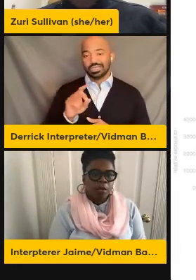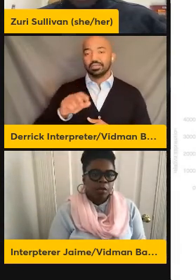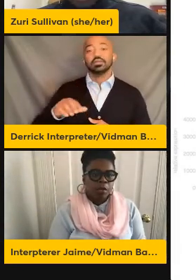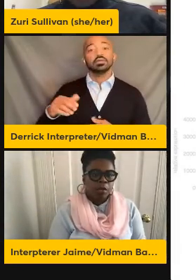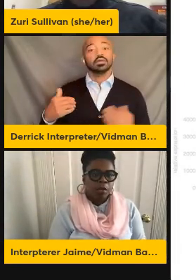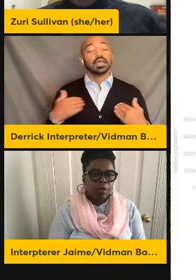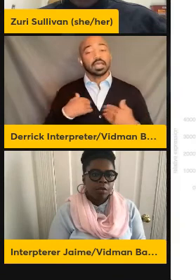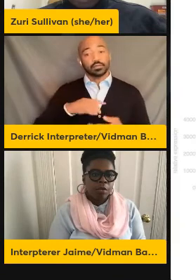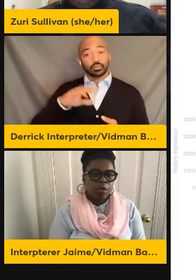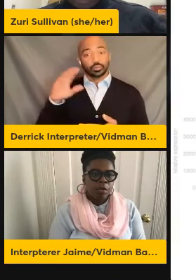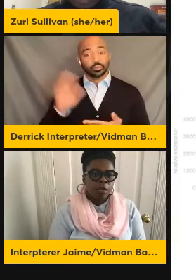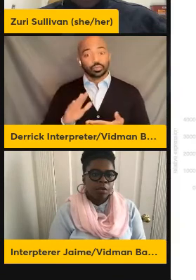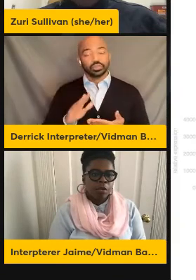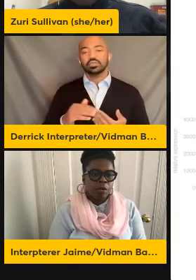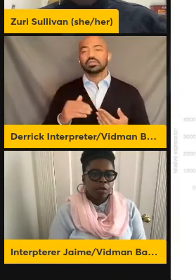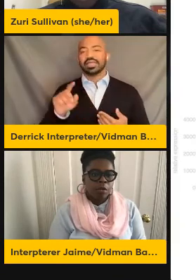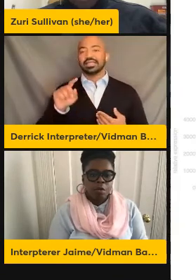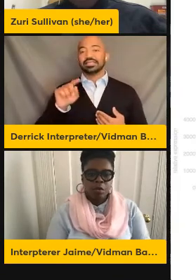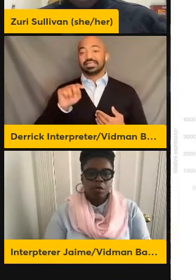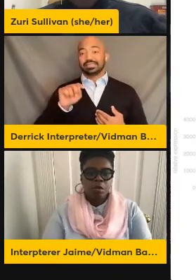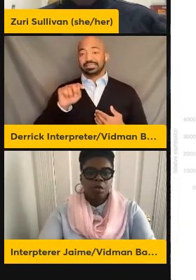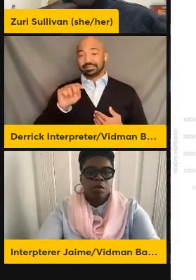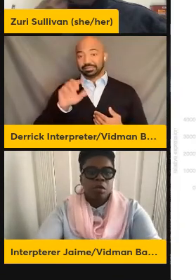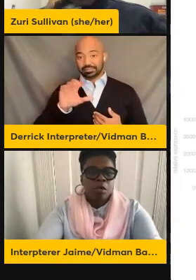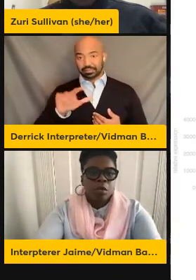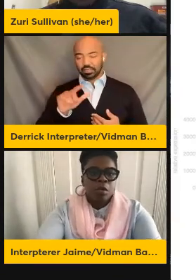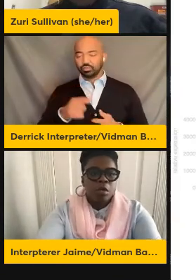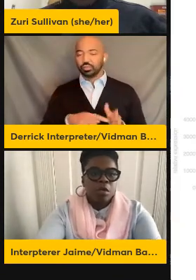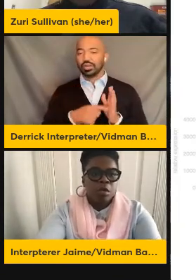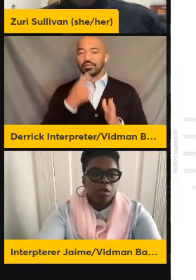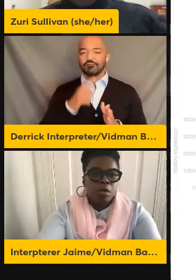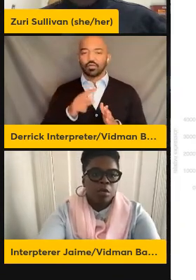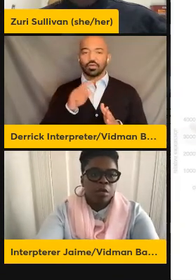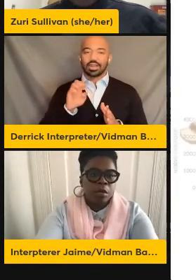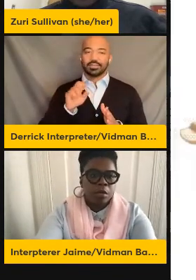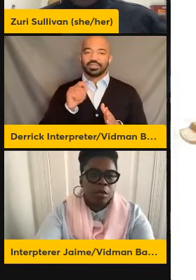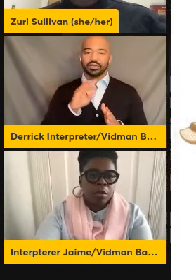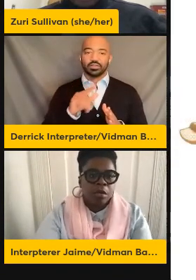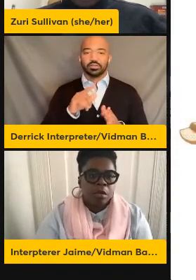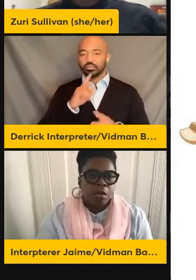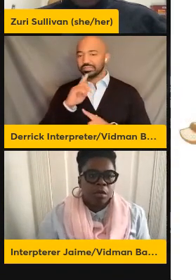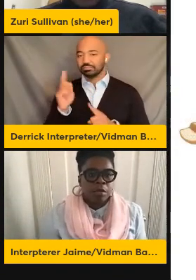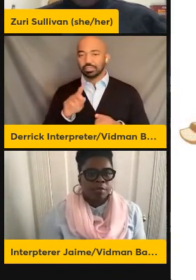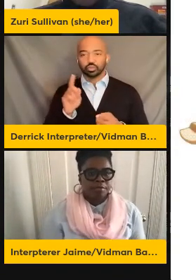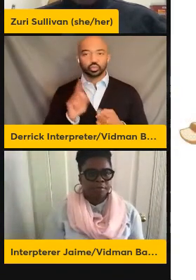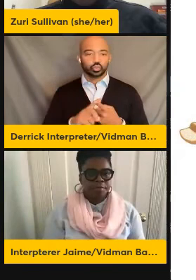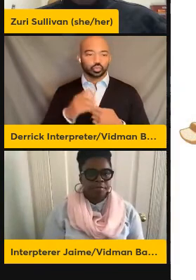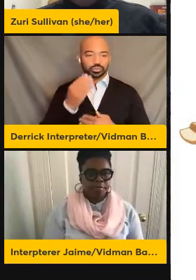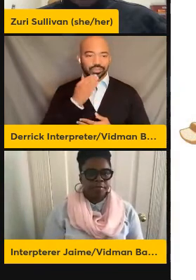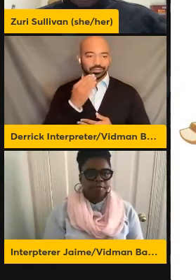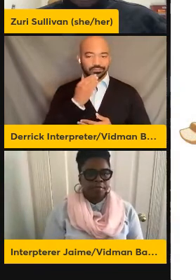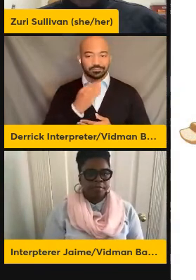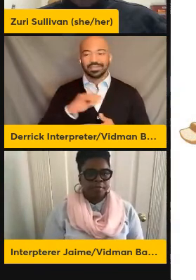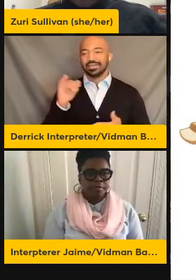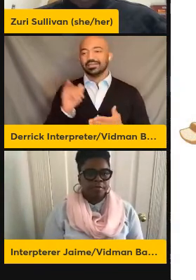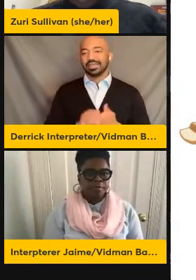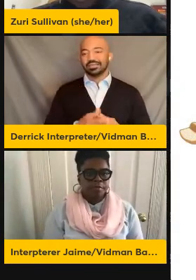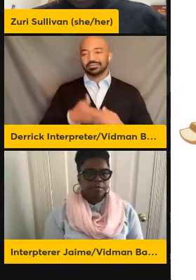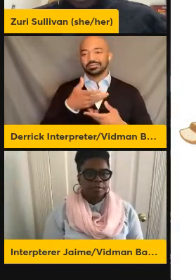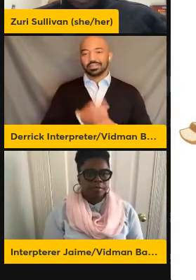indicating that gamma delta T cells are required for the epithelial response to diet. And that's summarized here. And